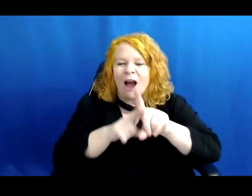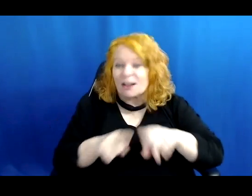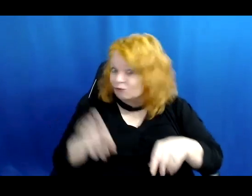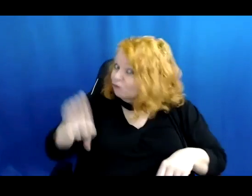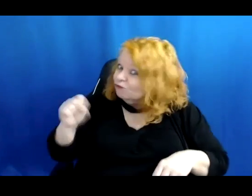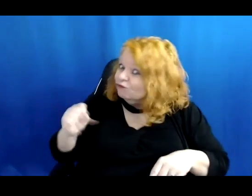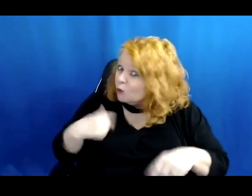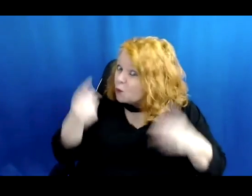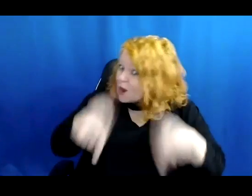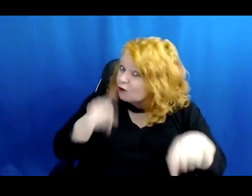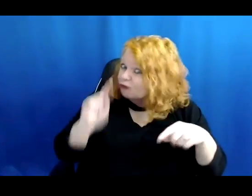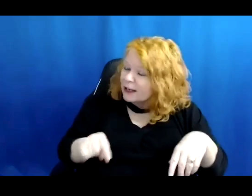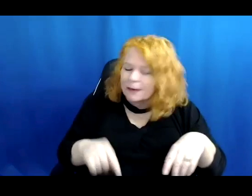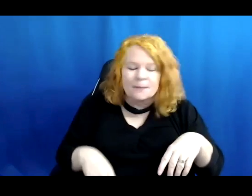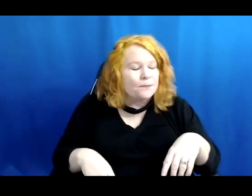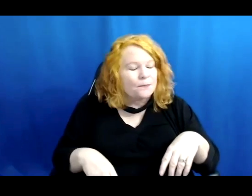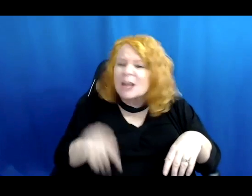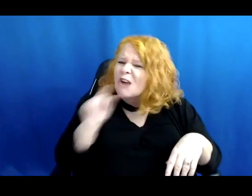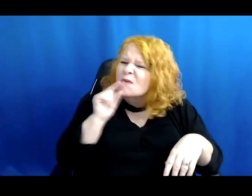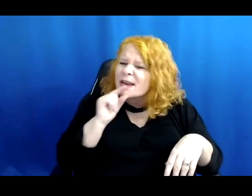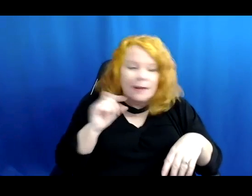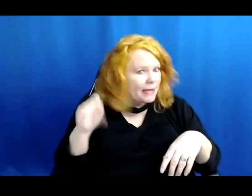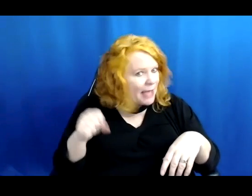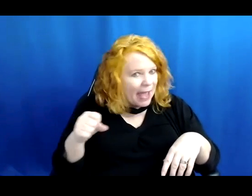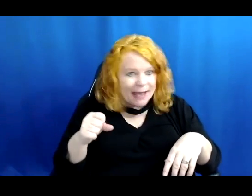“Gywn, are we going to ring the superstar bell?”